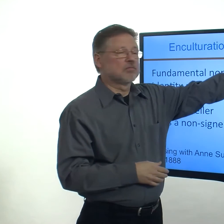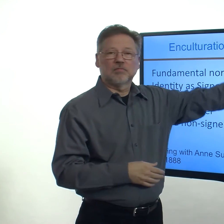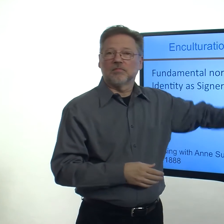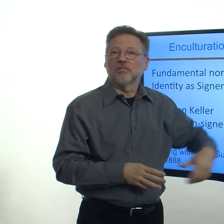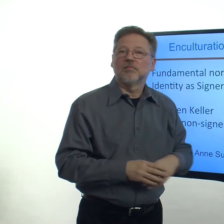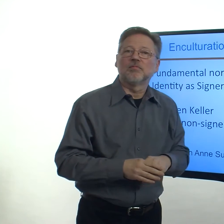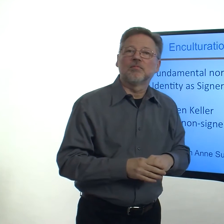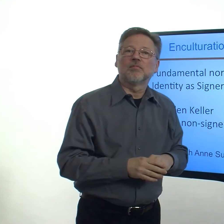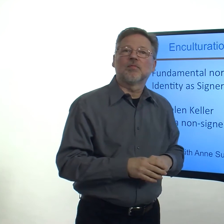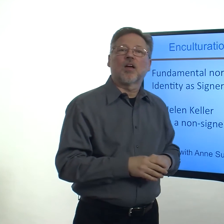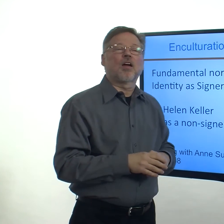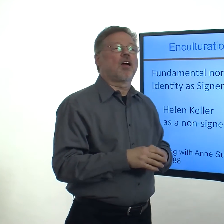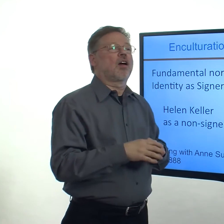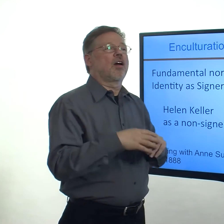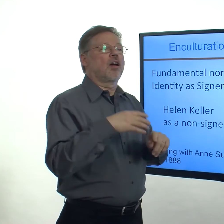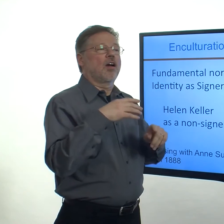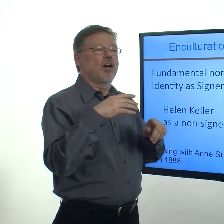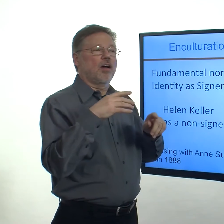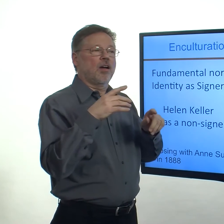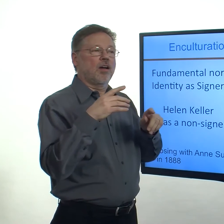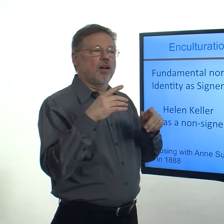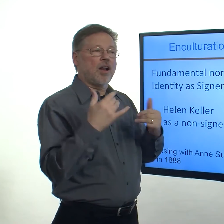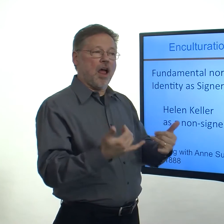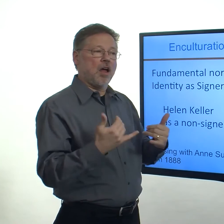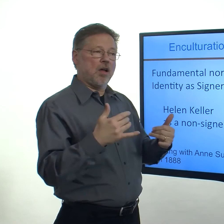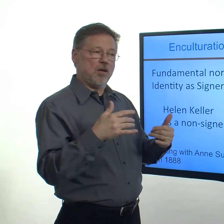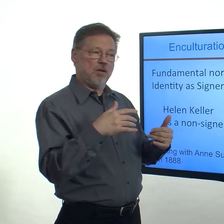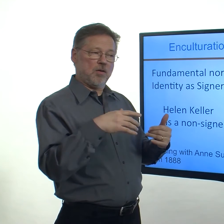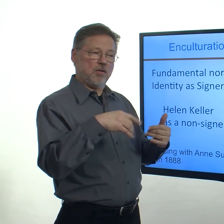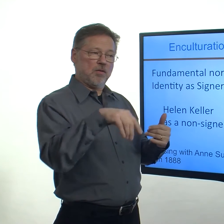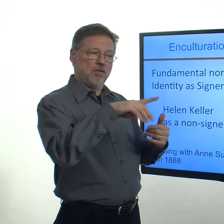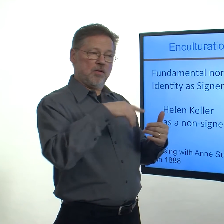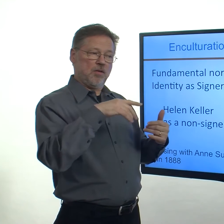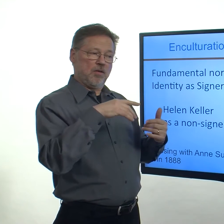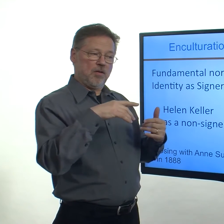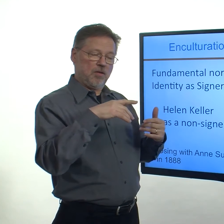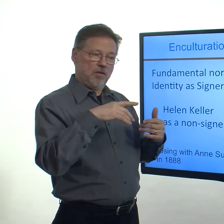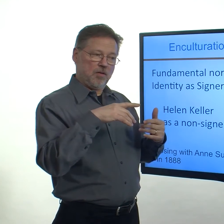culture.